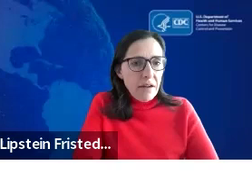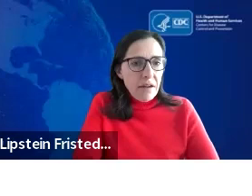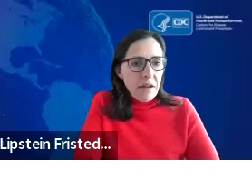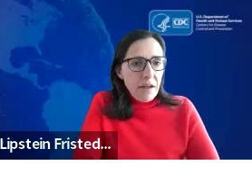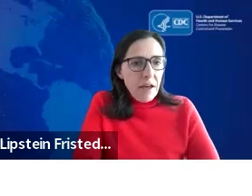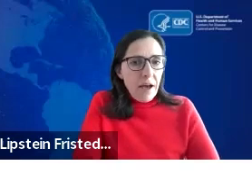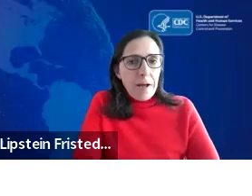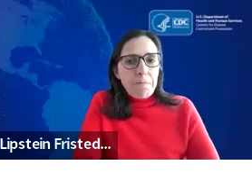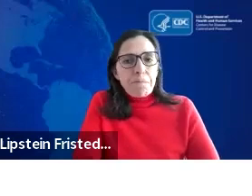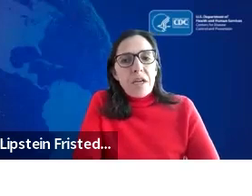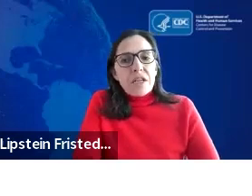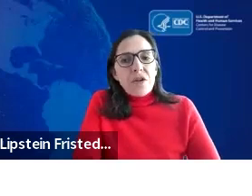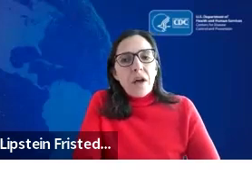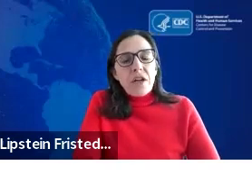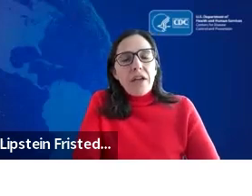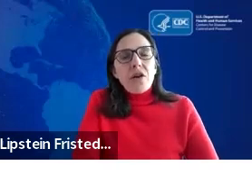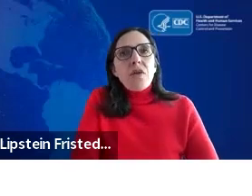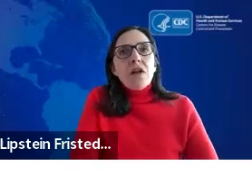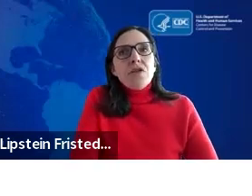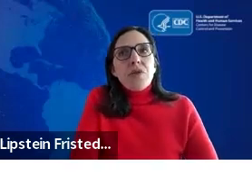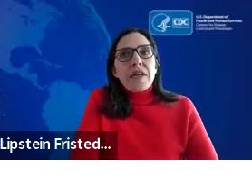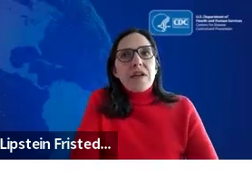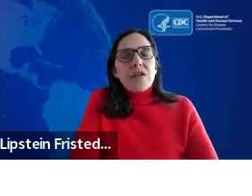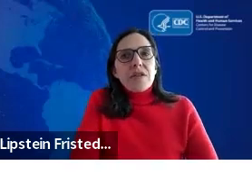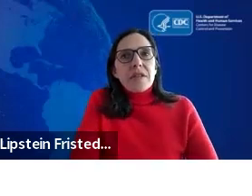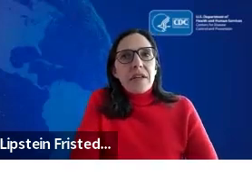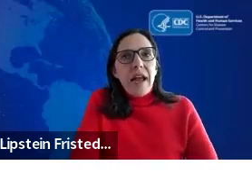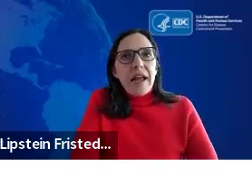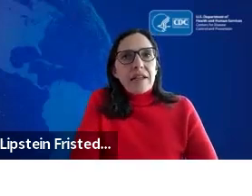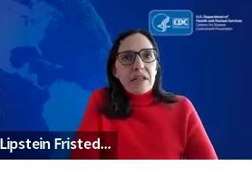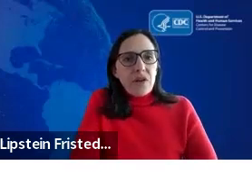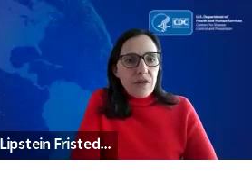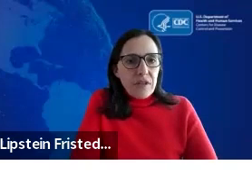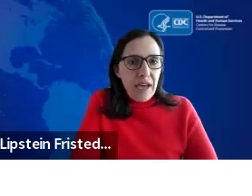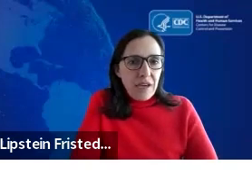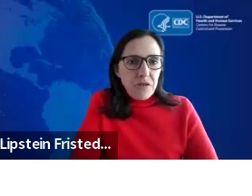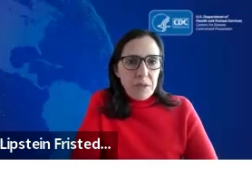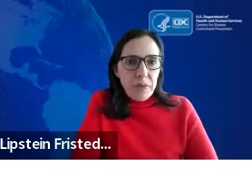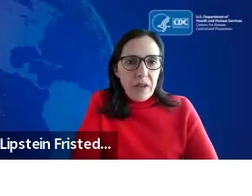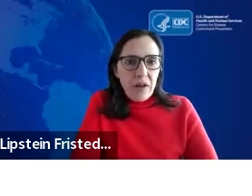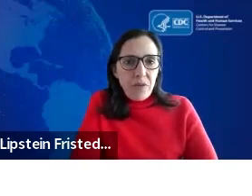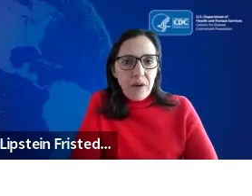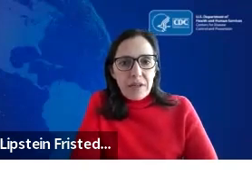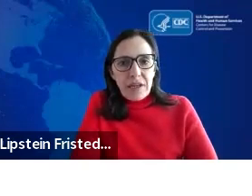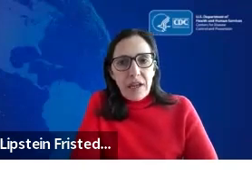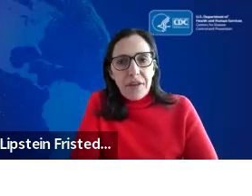So, you know, I'll just quickly introduce this and hand things over to Kate, who is been doing a lot of work and thinking on this.